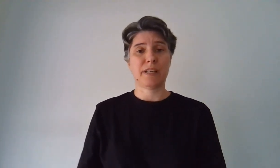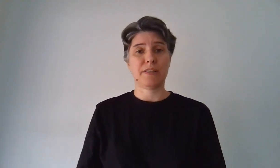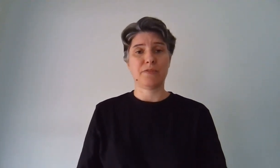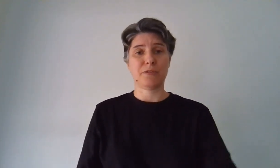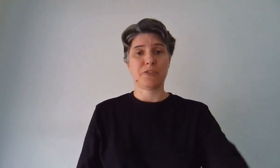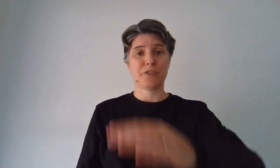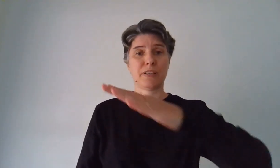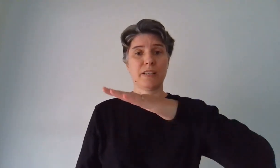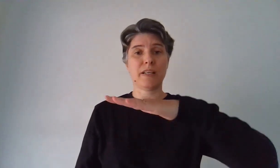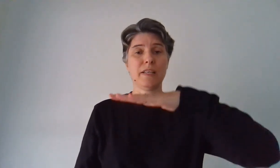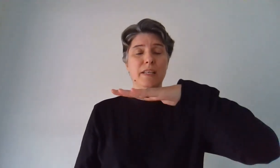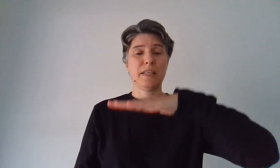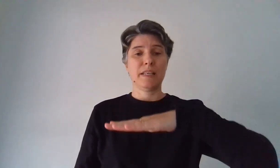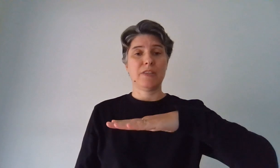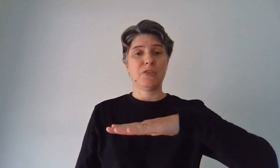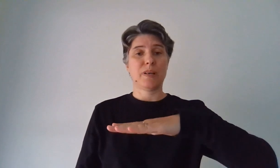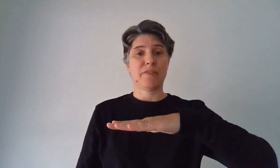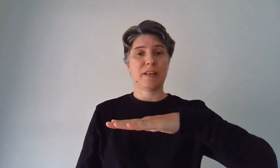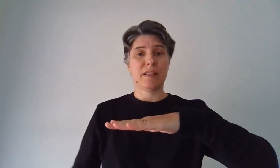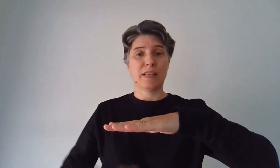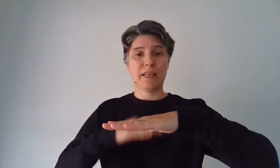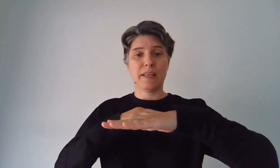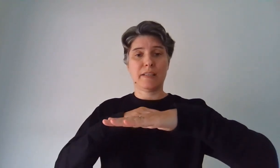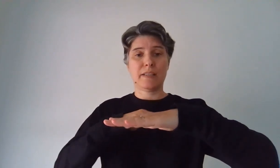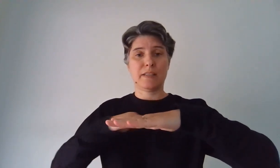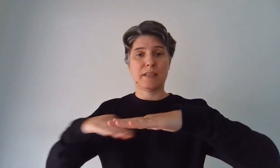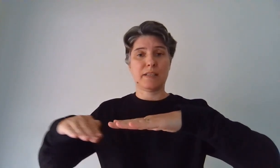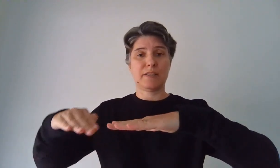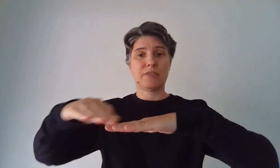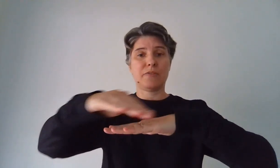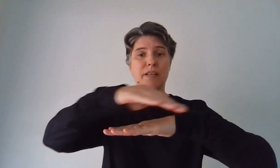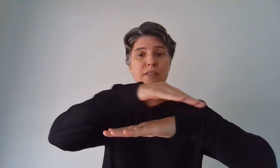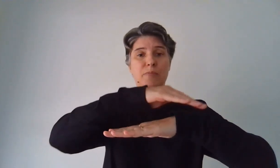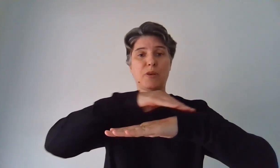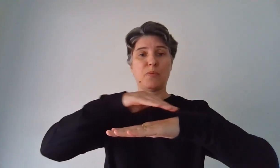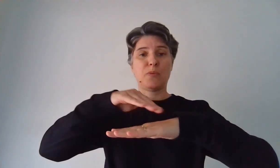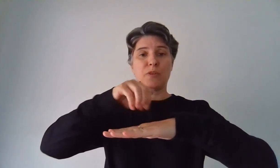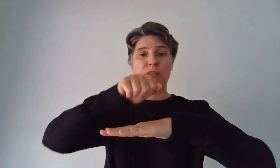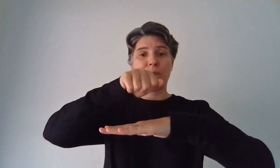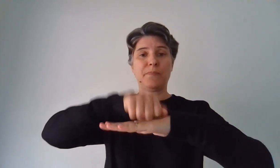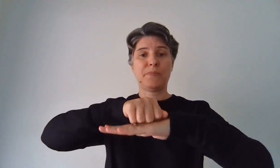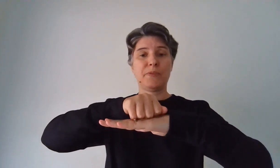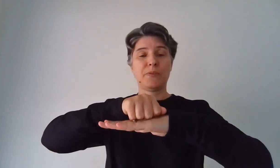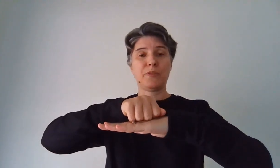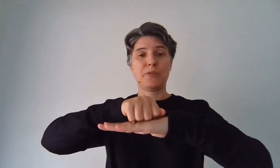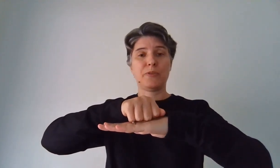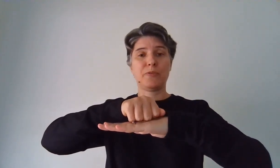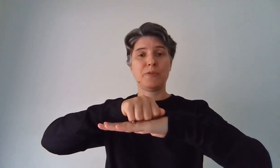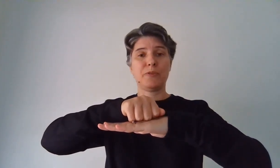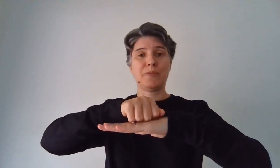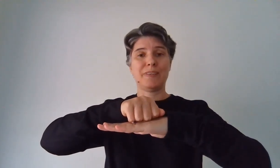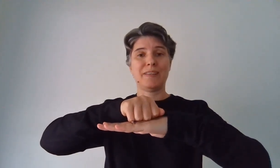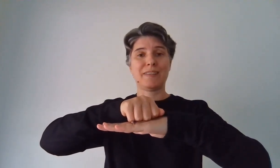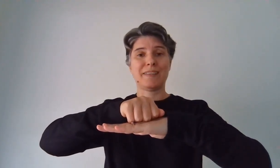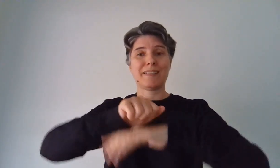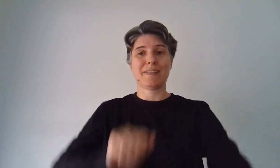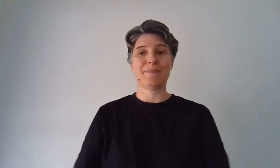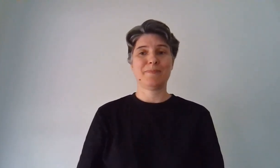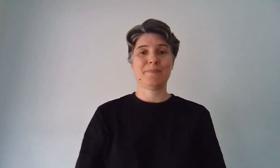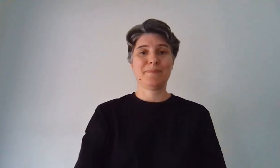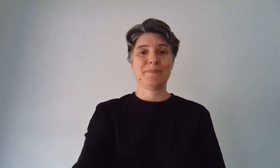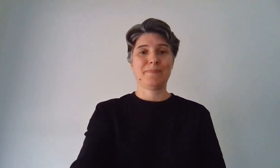created for Australia is you have a land that is surrounded by water with Uluru in the centre.